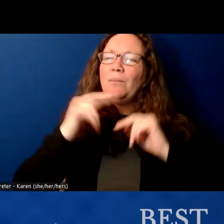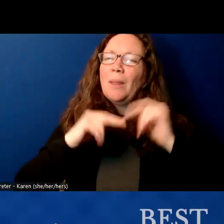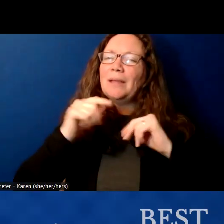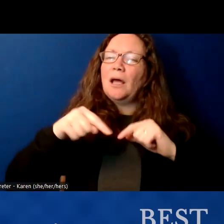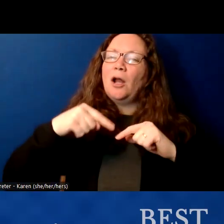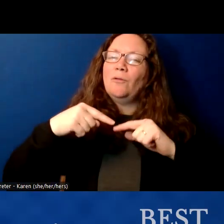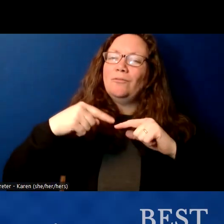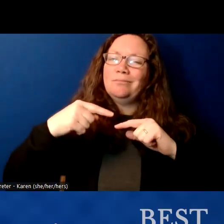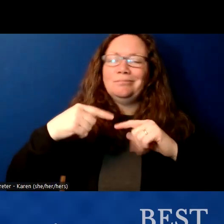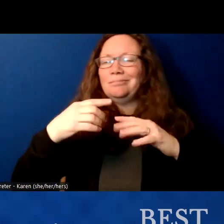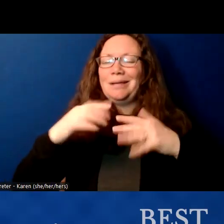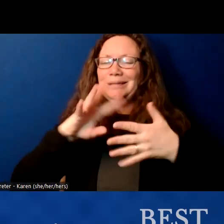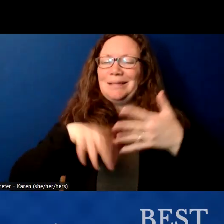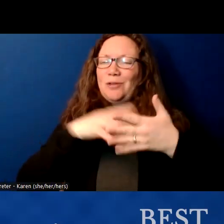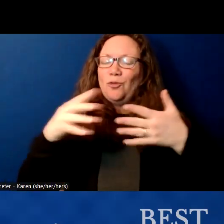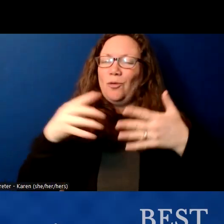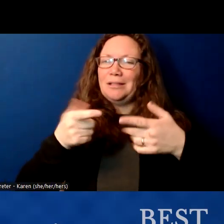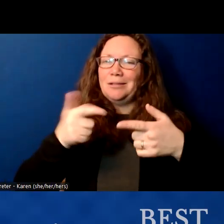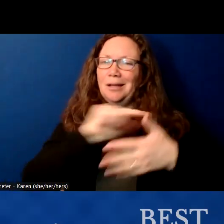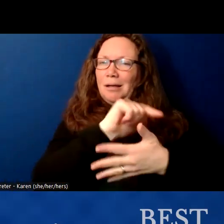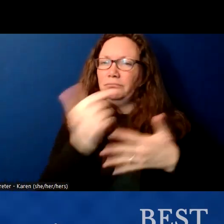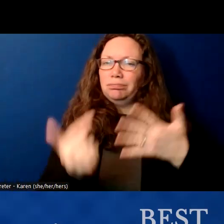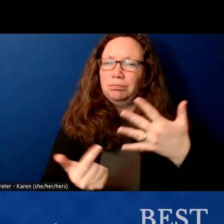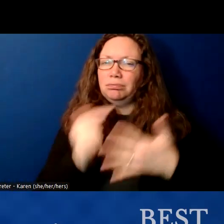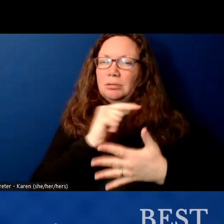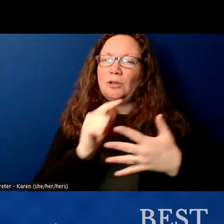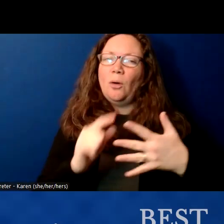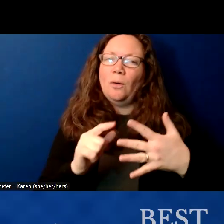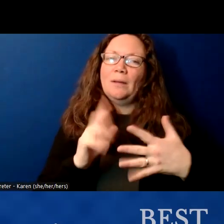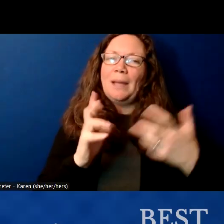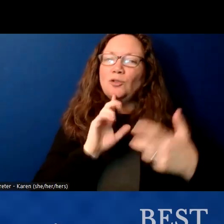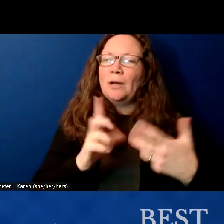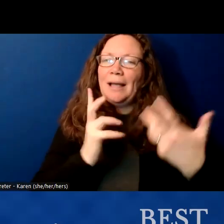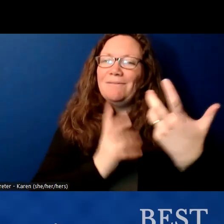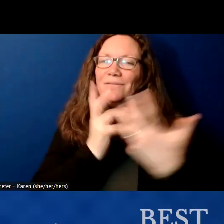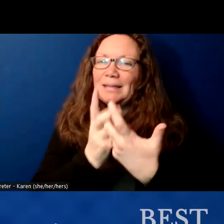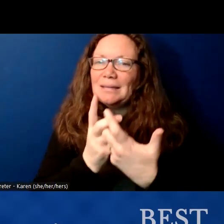that will fit into, anyone's schedule. And just to continue on,